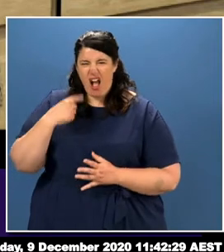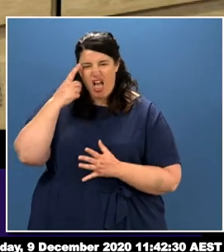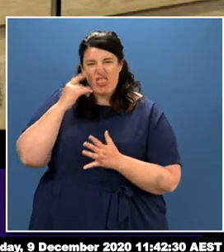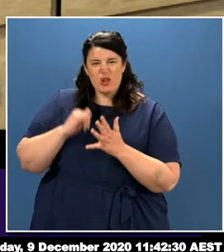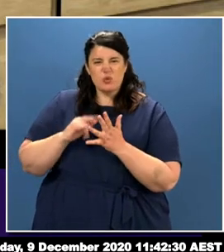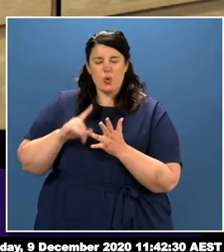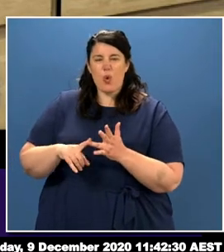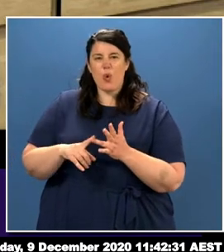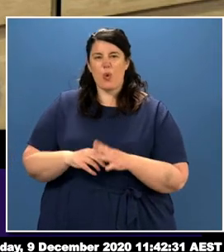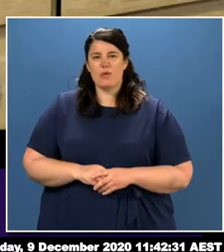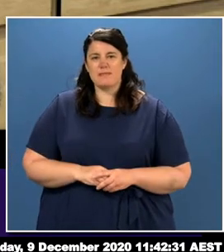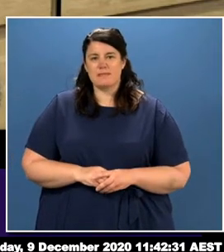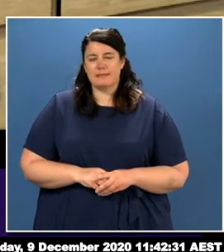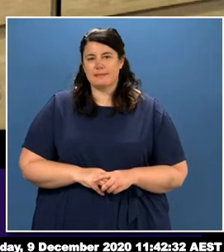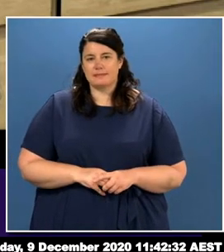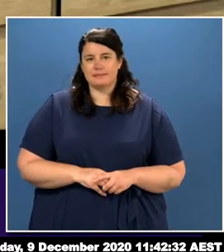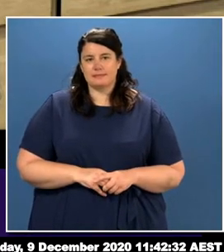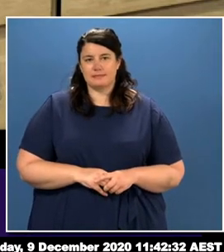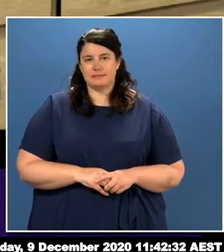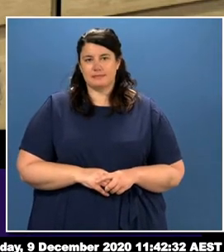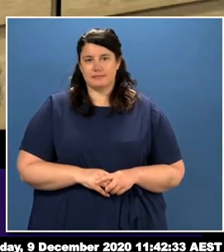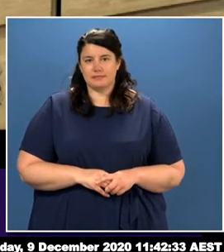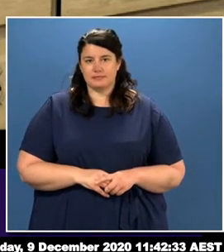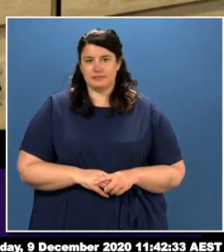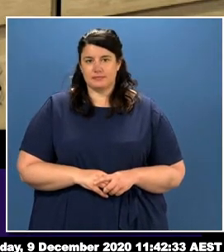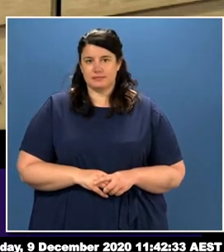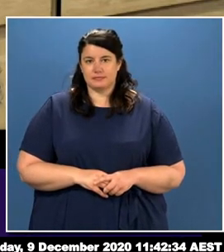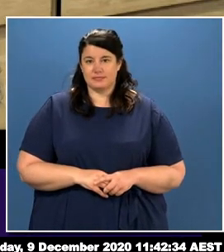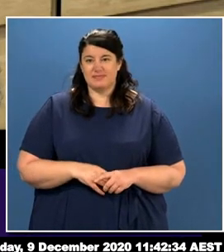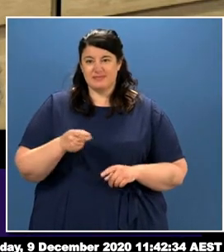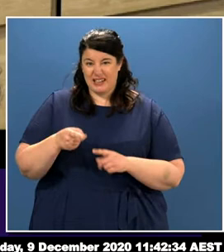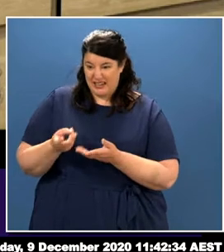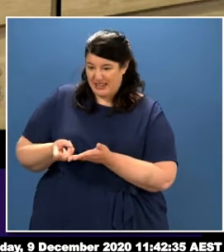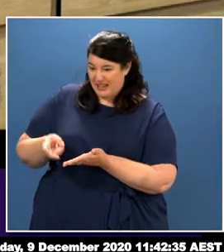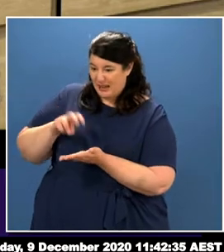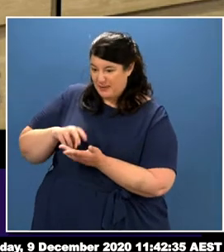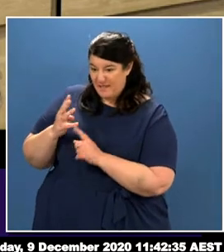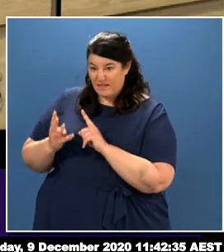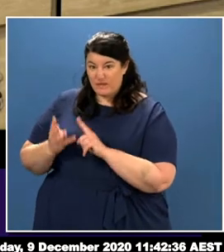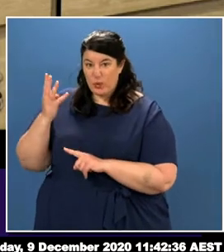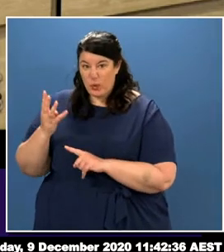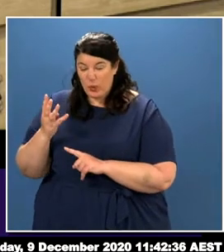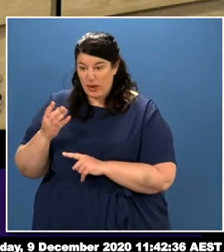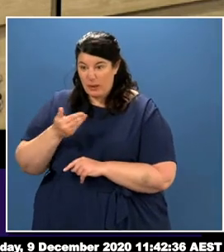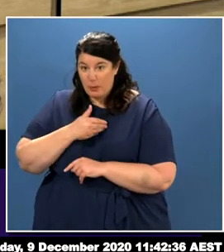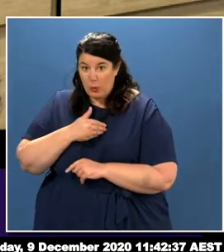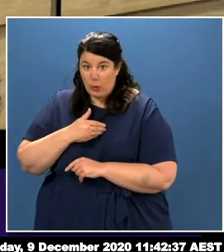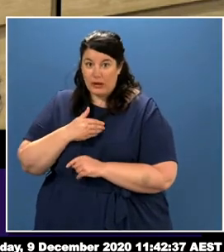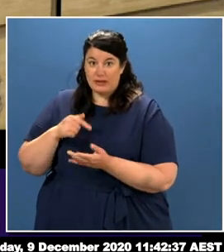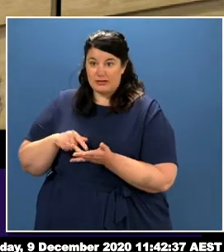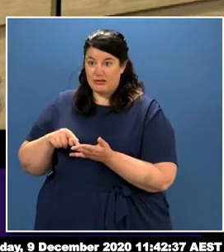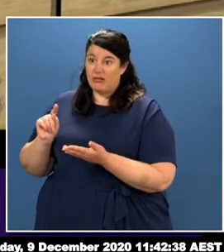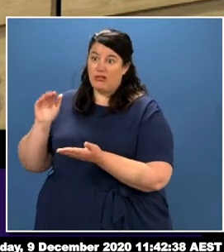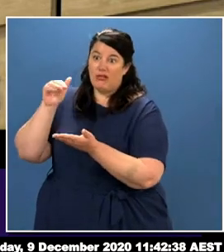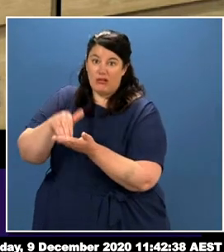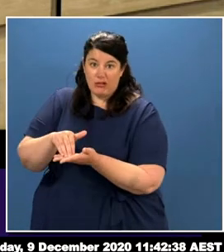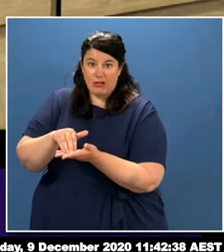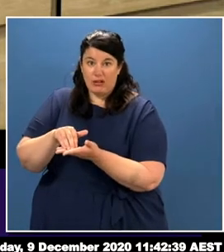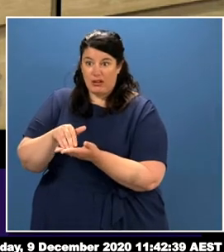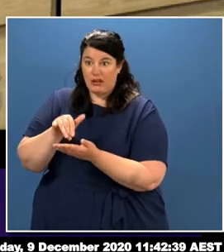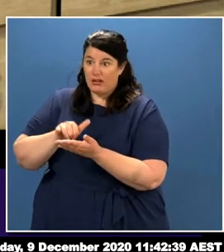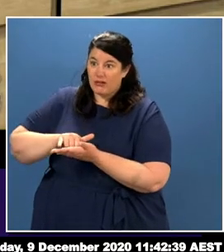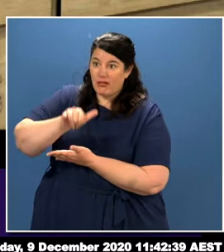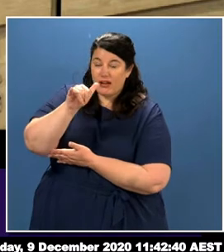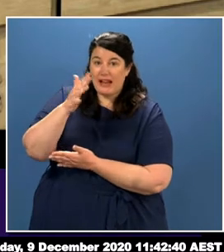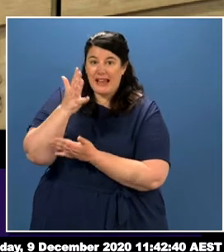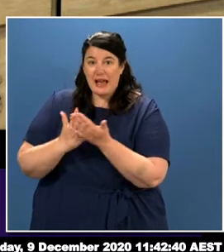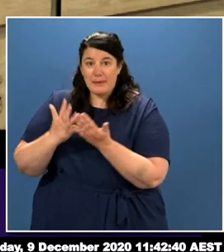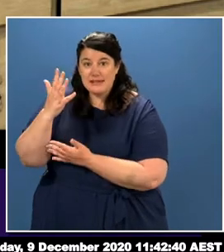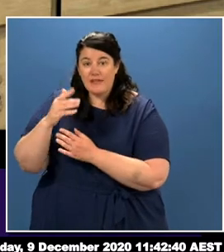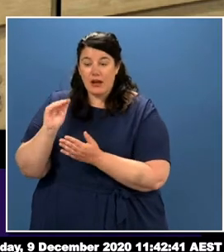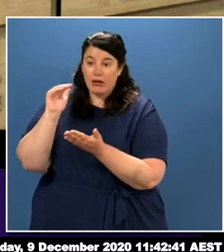Asking someone to get up at 4 o'clock to get a 5.30 flight to Canberra